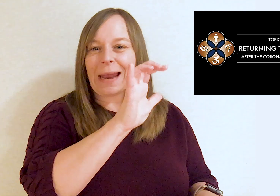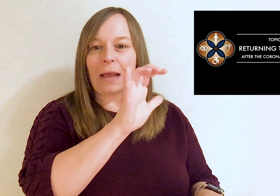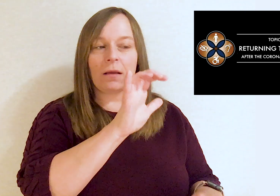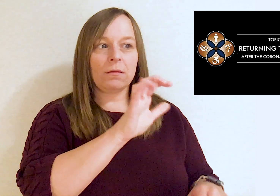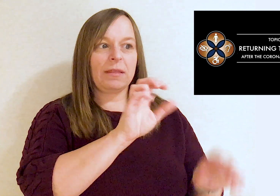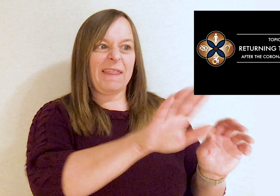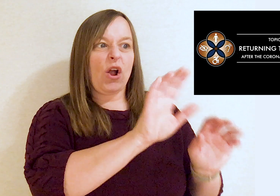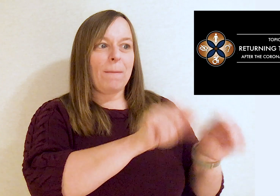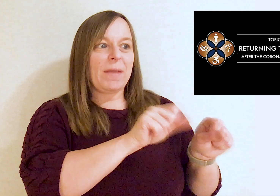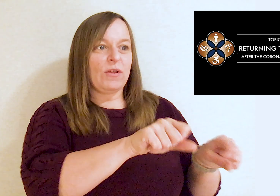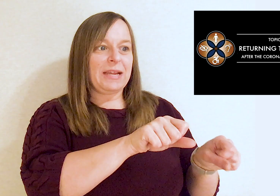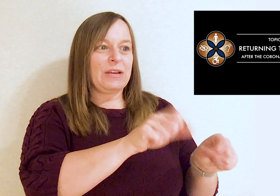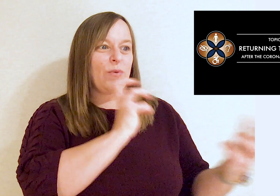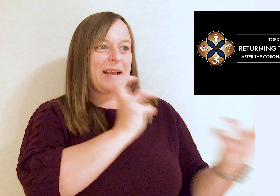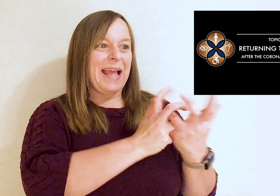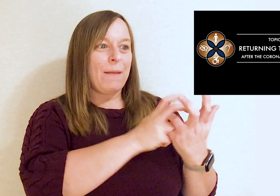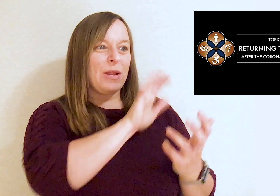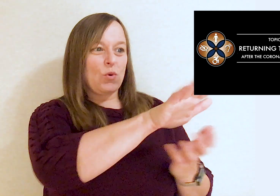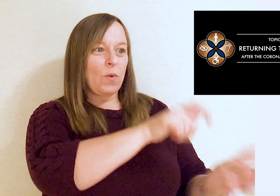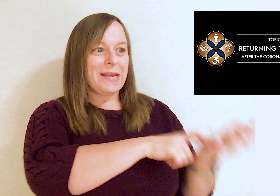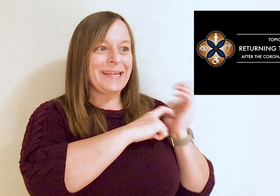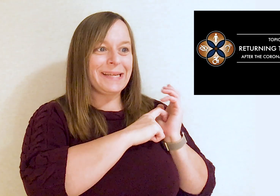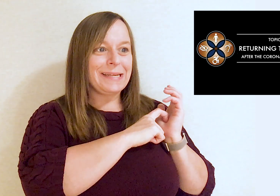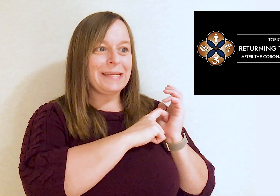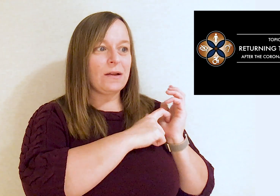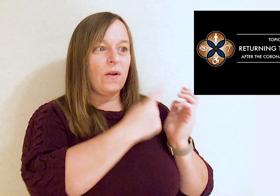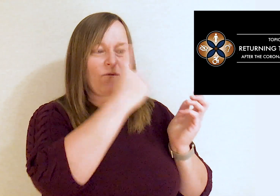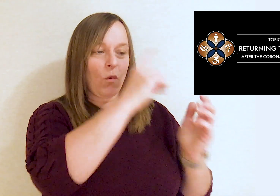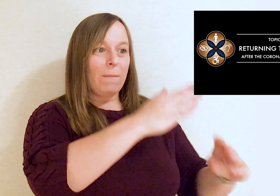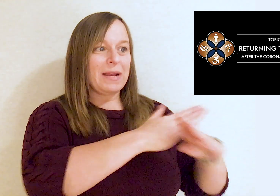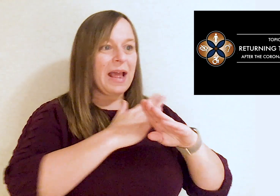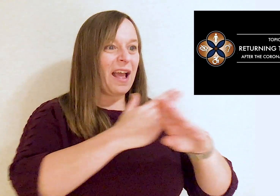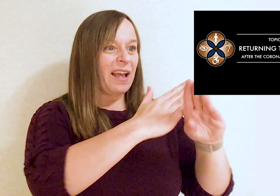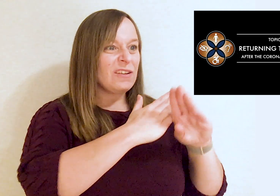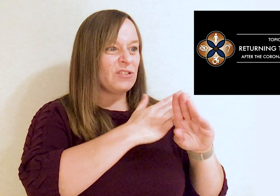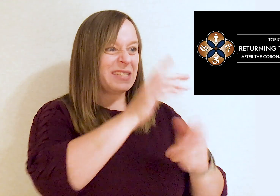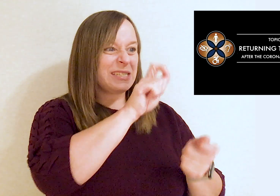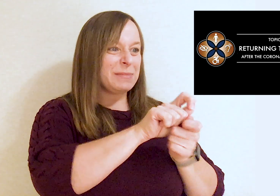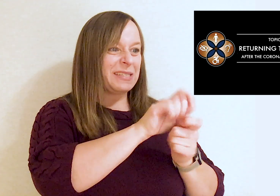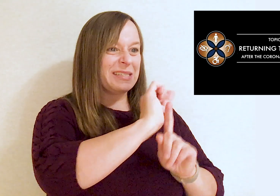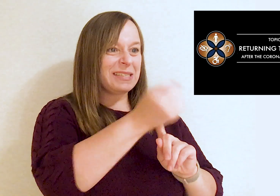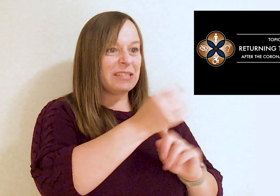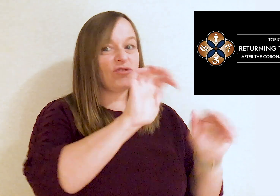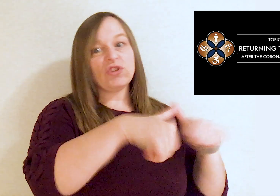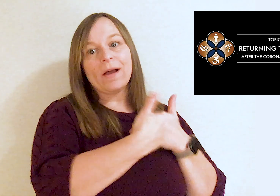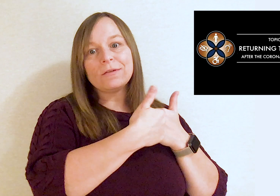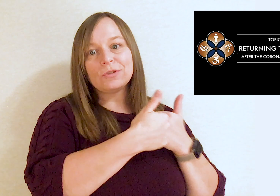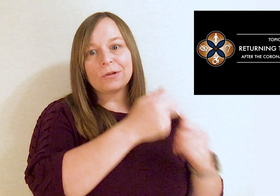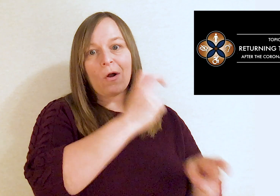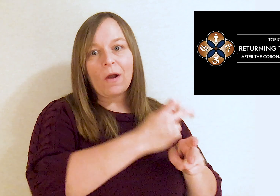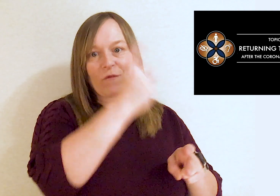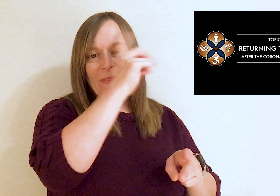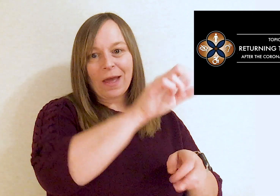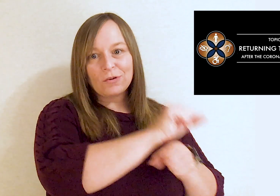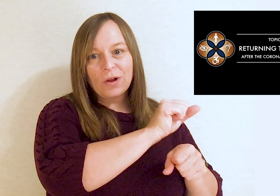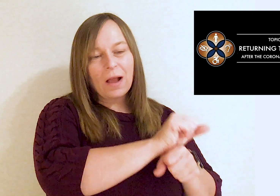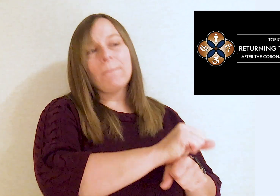the ability to be able to accommodate your need for protection under these circumstances is challenging. And one of the things I